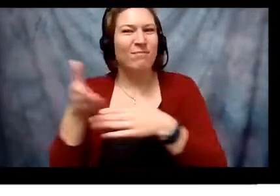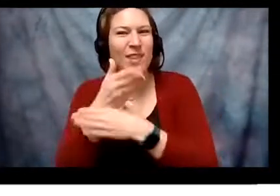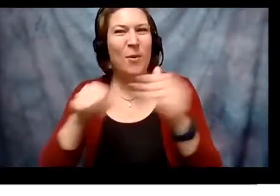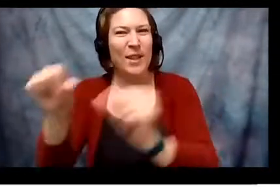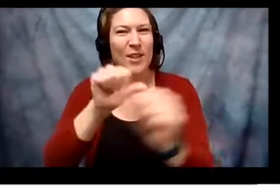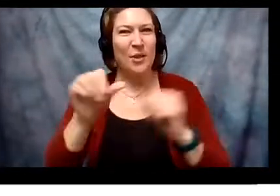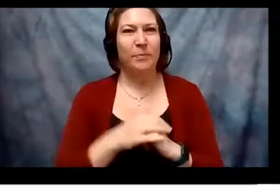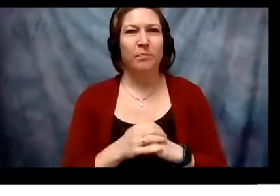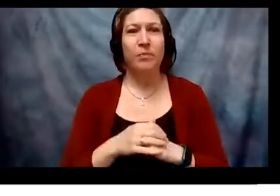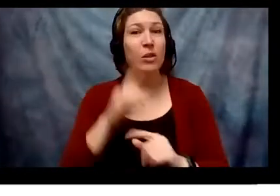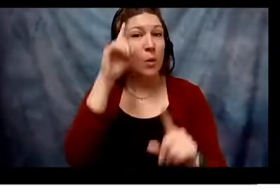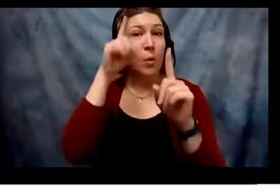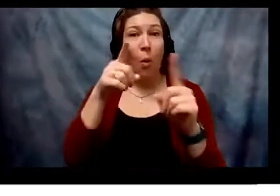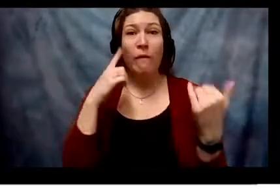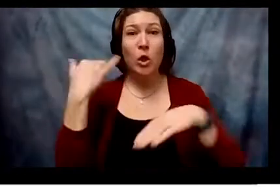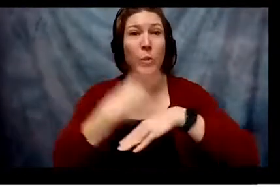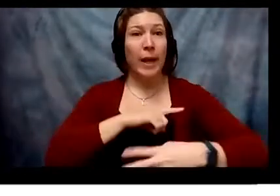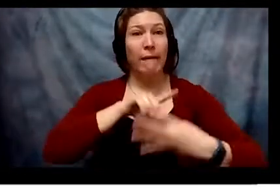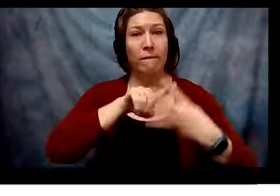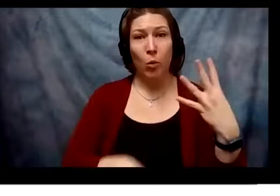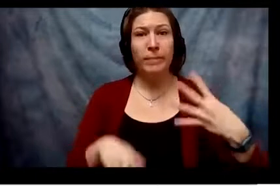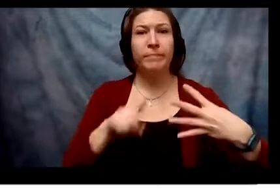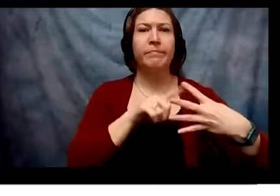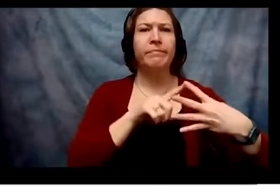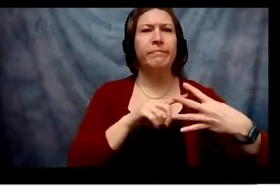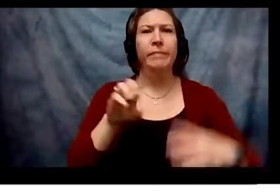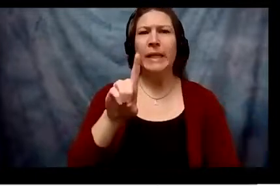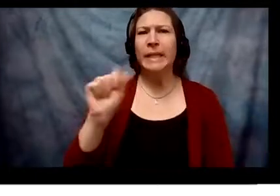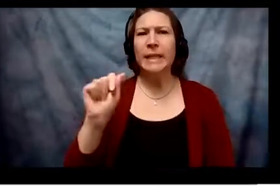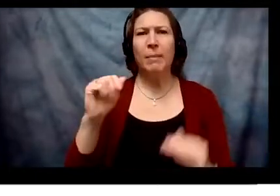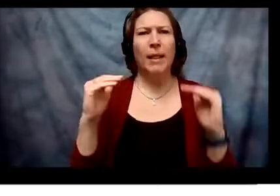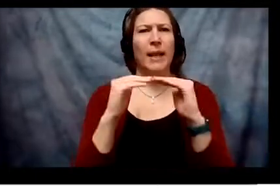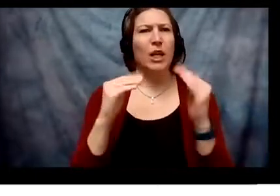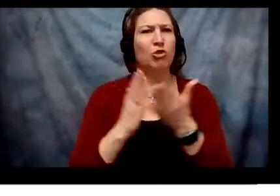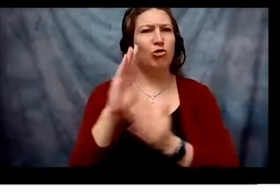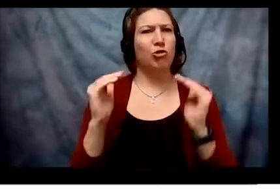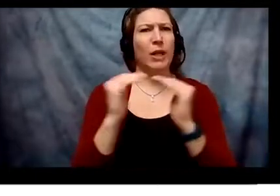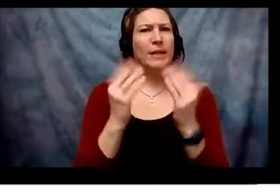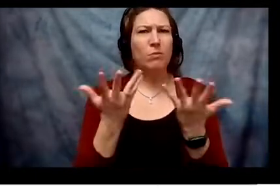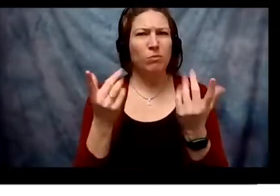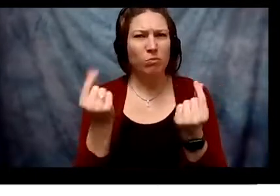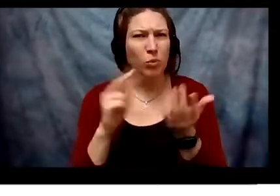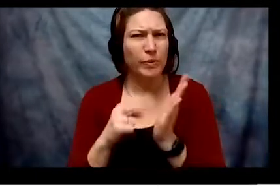disability justice is and how common it is. Know what ableism is and